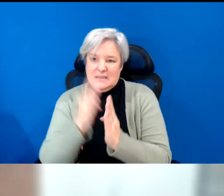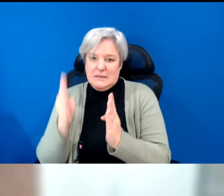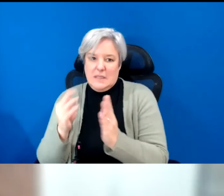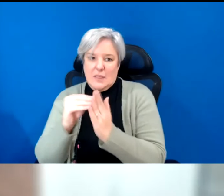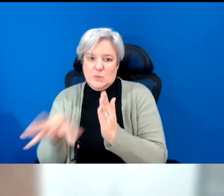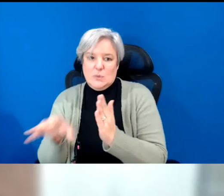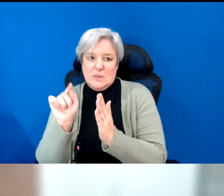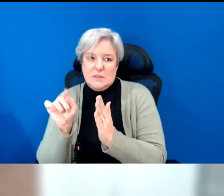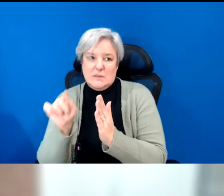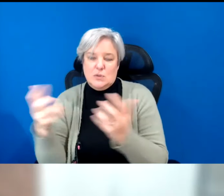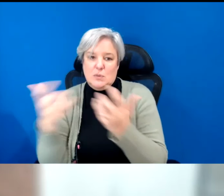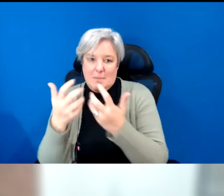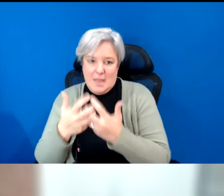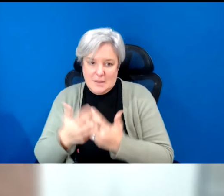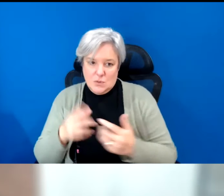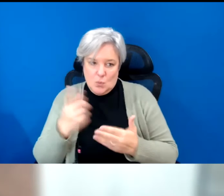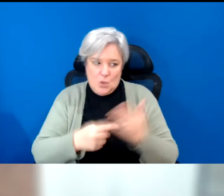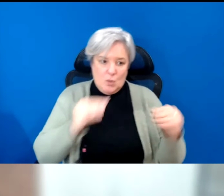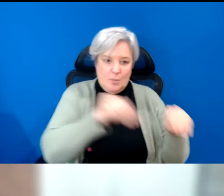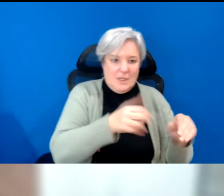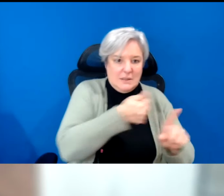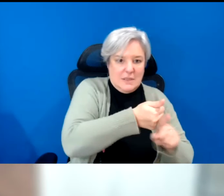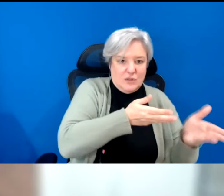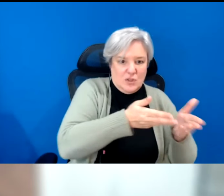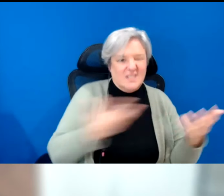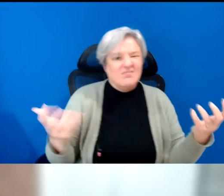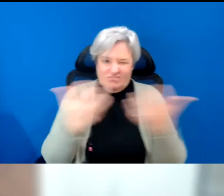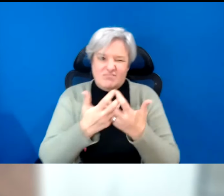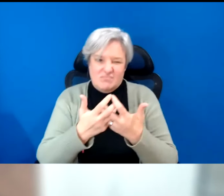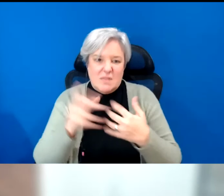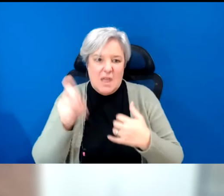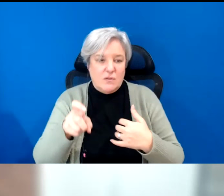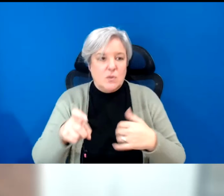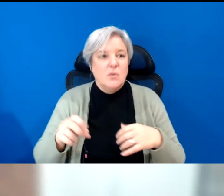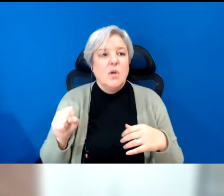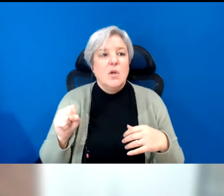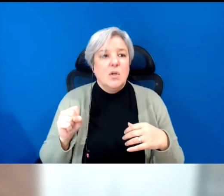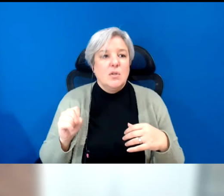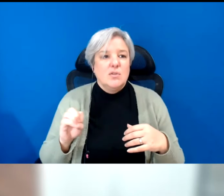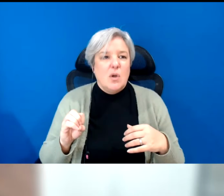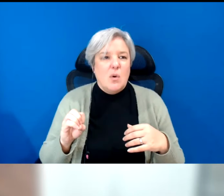to match what you've entered into self service. That's always been a requirement.